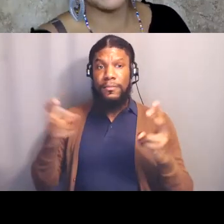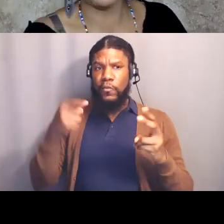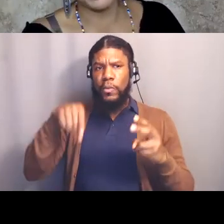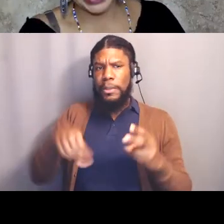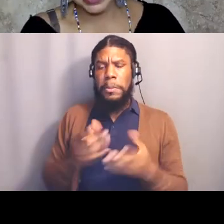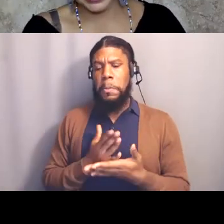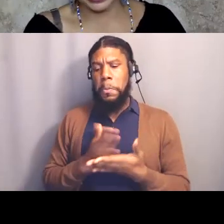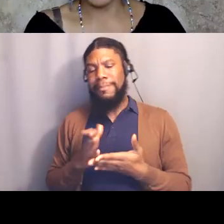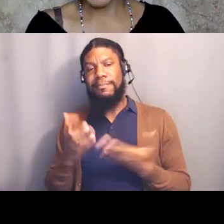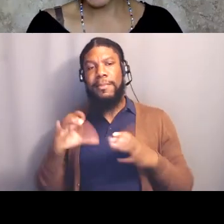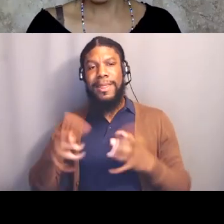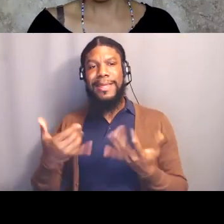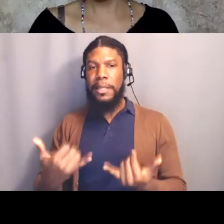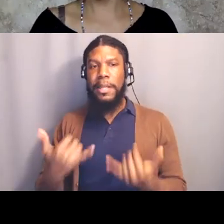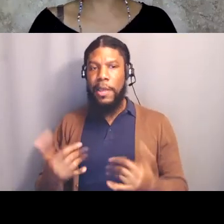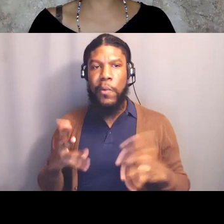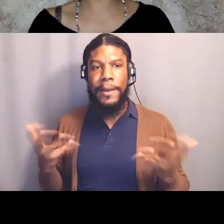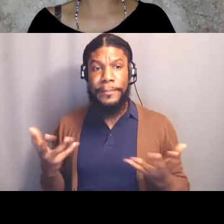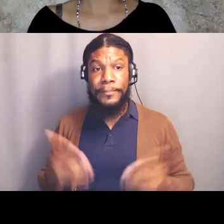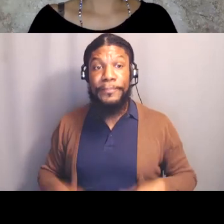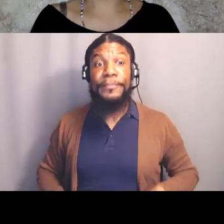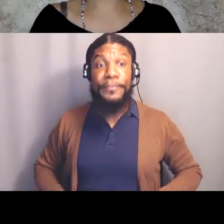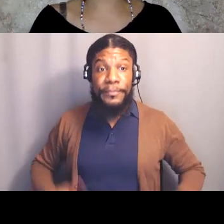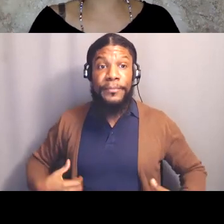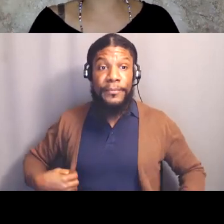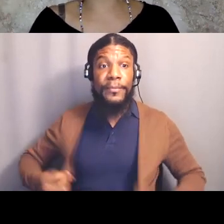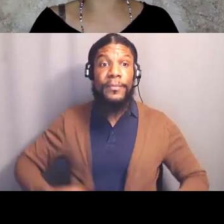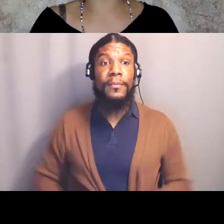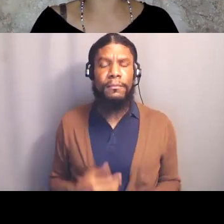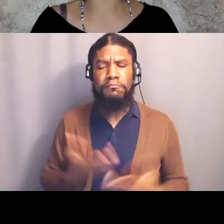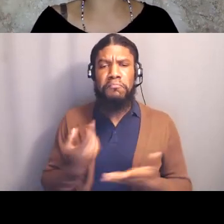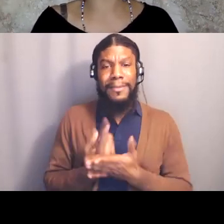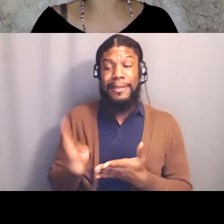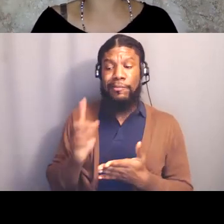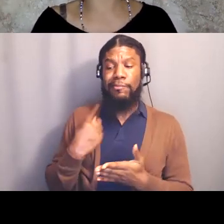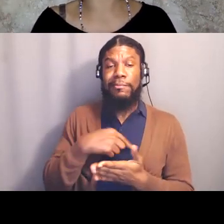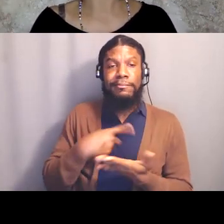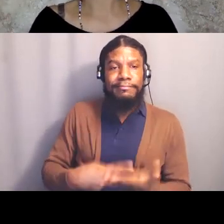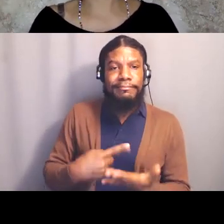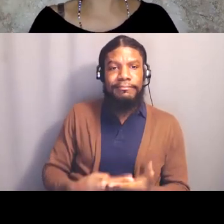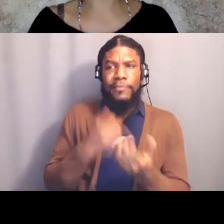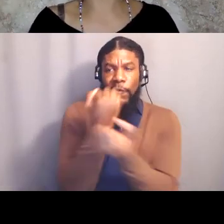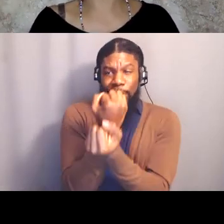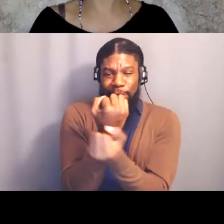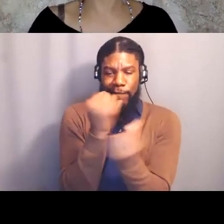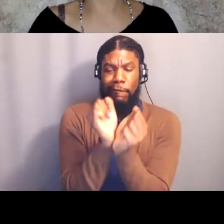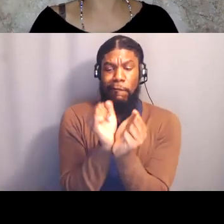of class today, which is last week we talked about what does freedom look like feel like,